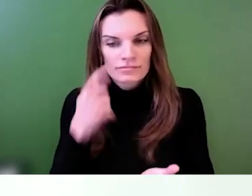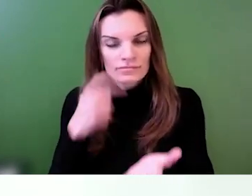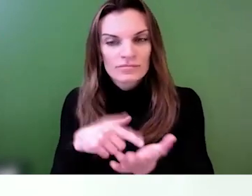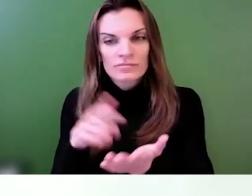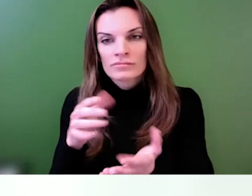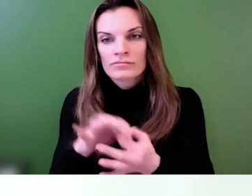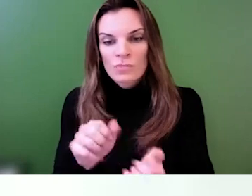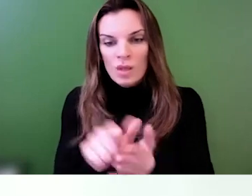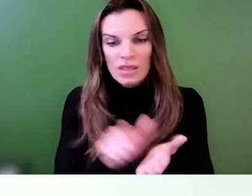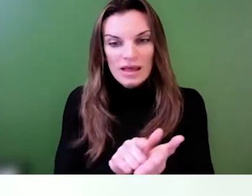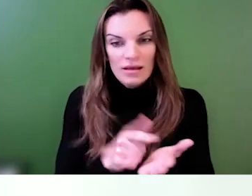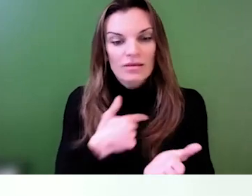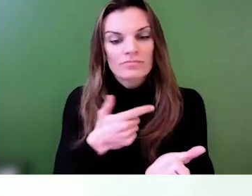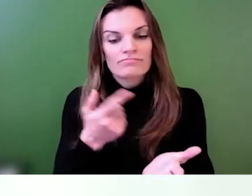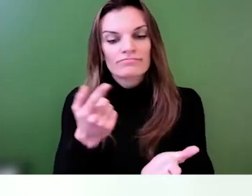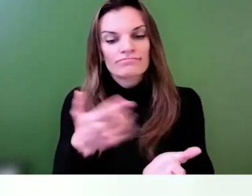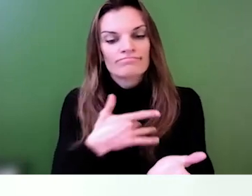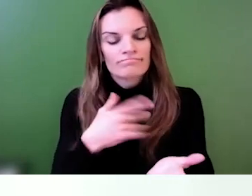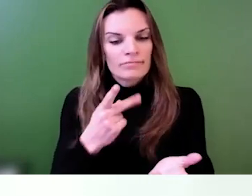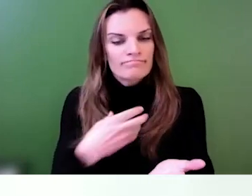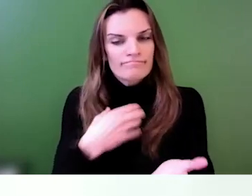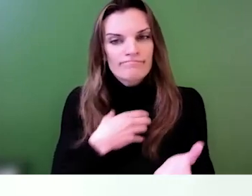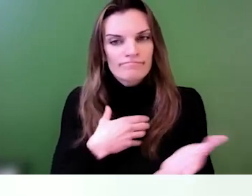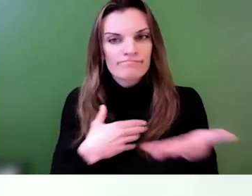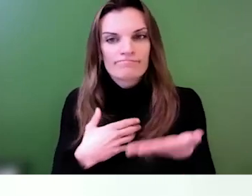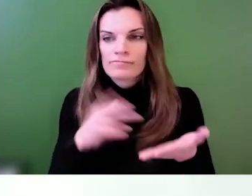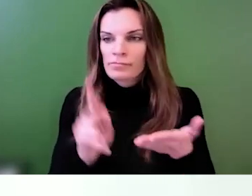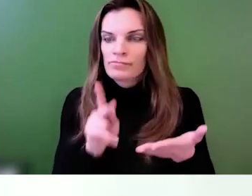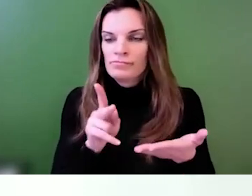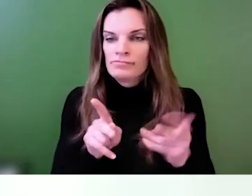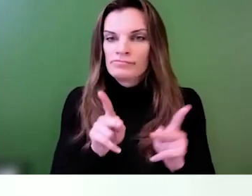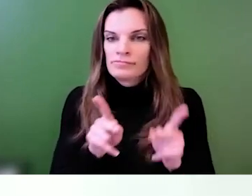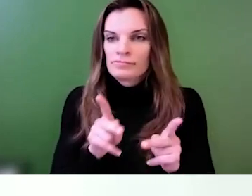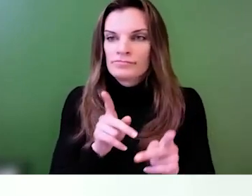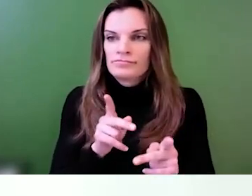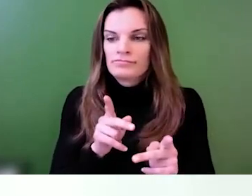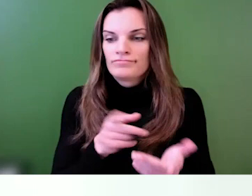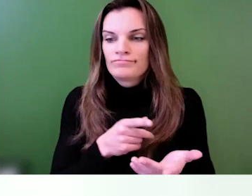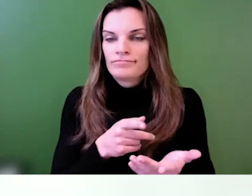come to our office at least is folks who are having difficulty with either a new job that they